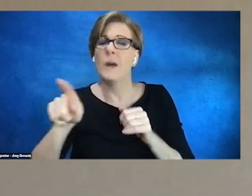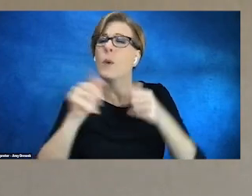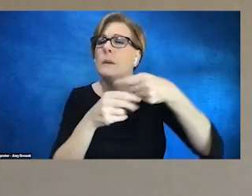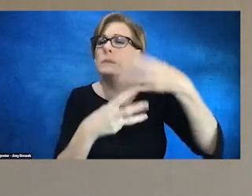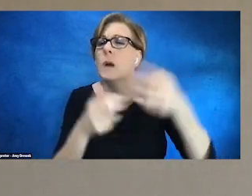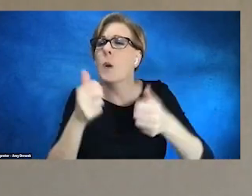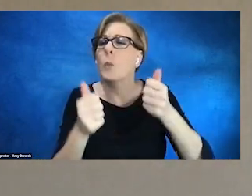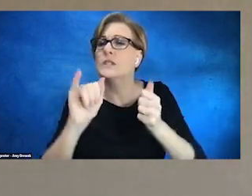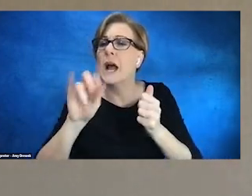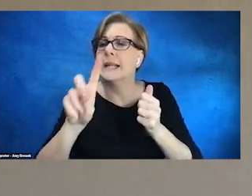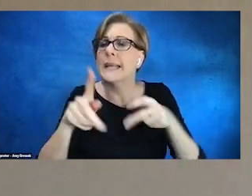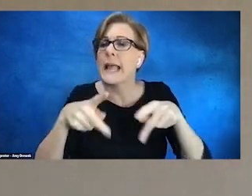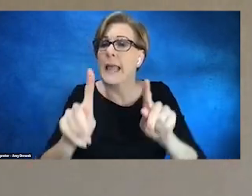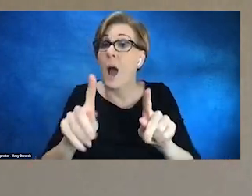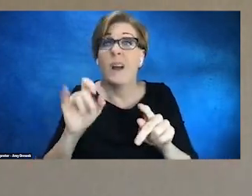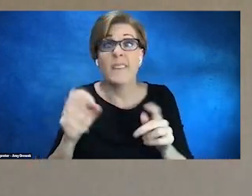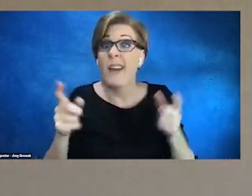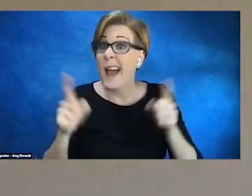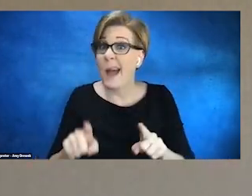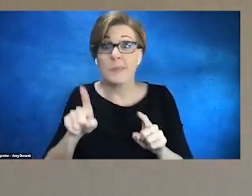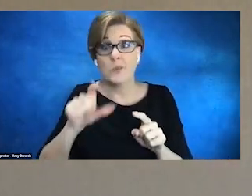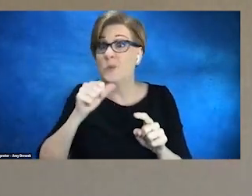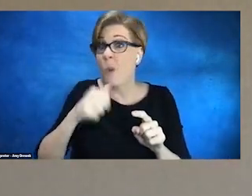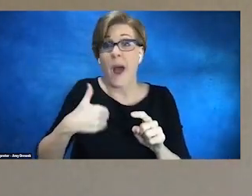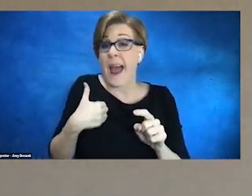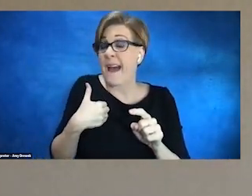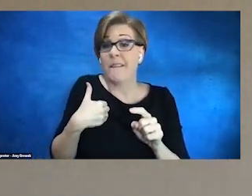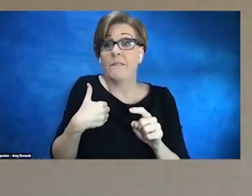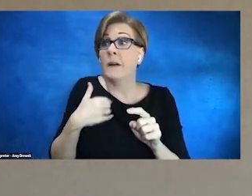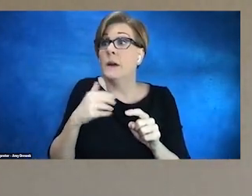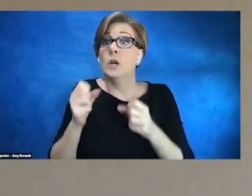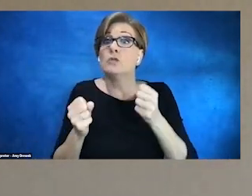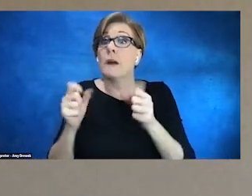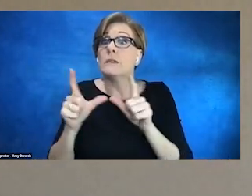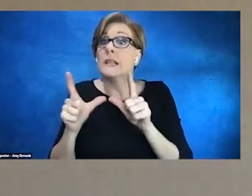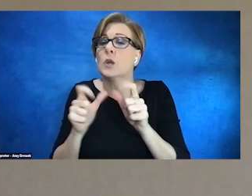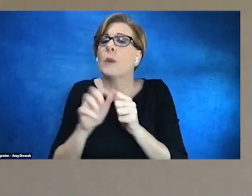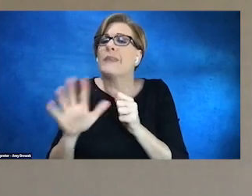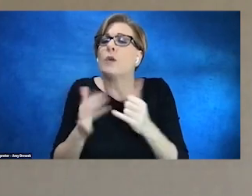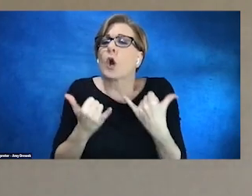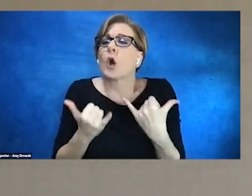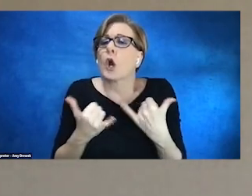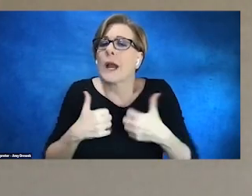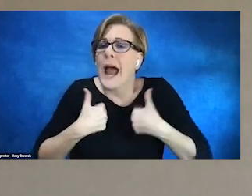if they don't have a driver's license that has their current ID they can bring in their voter